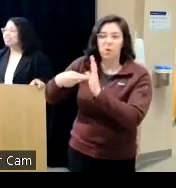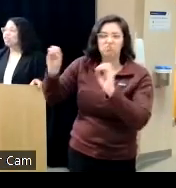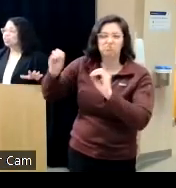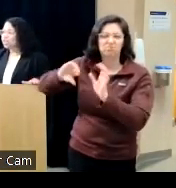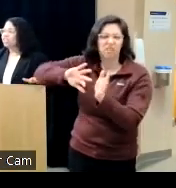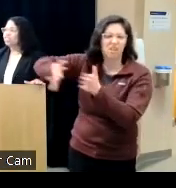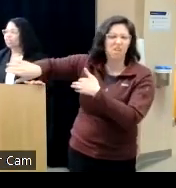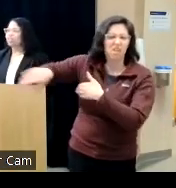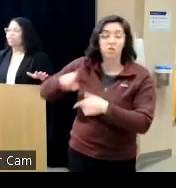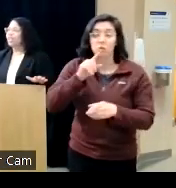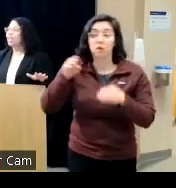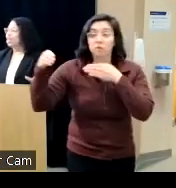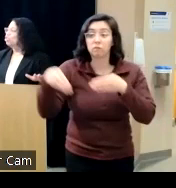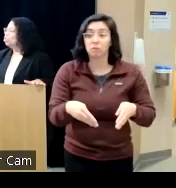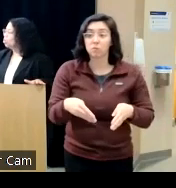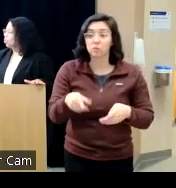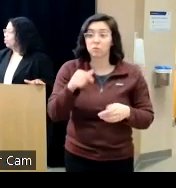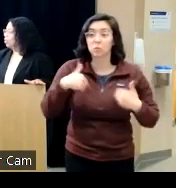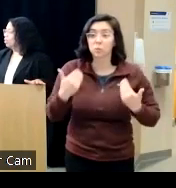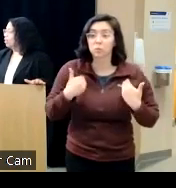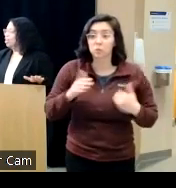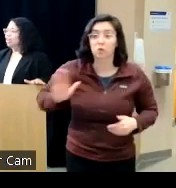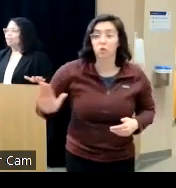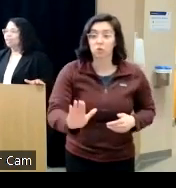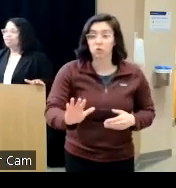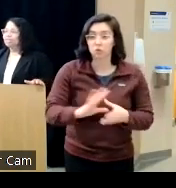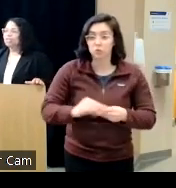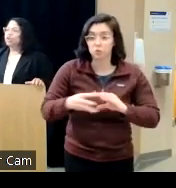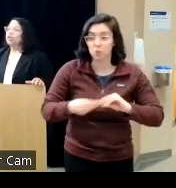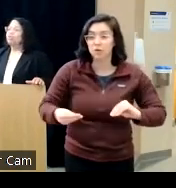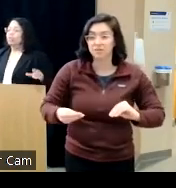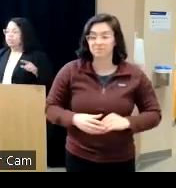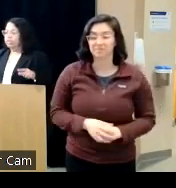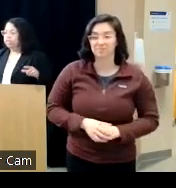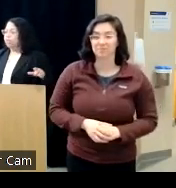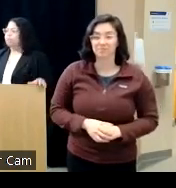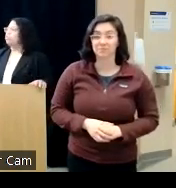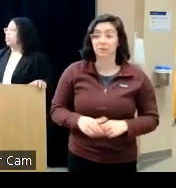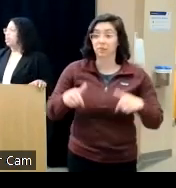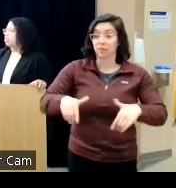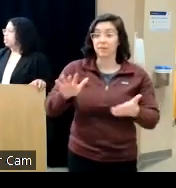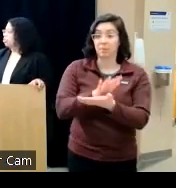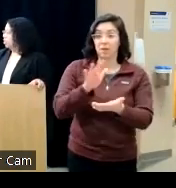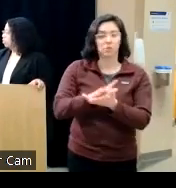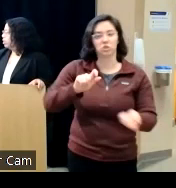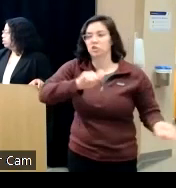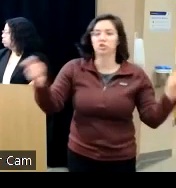studies I was really just interested in youth and young adults this paper changed that trajectory